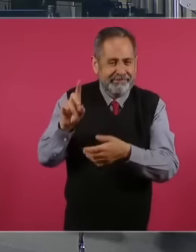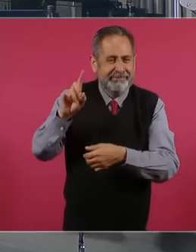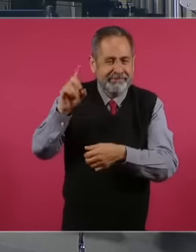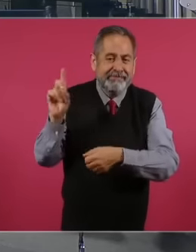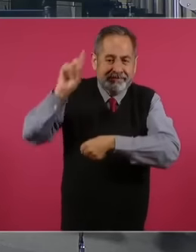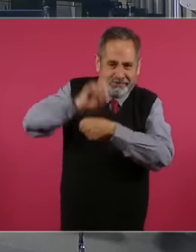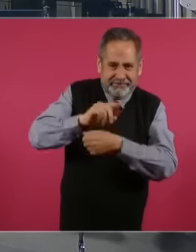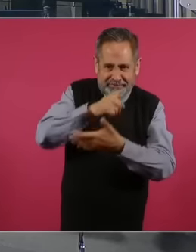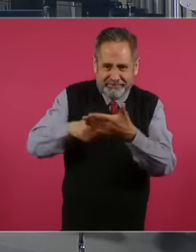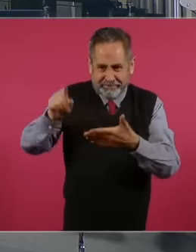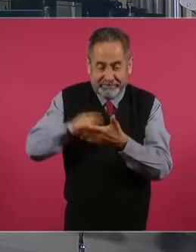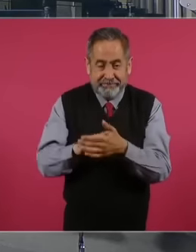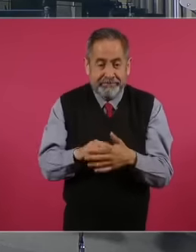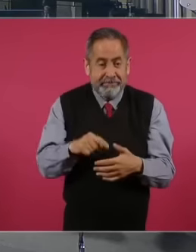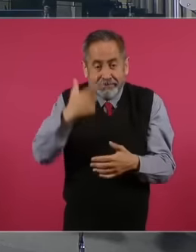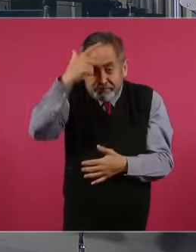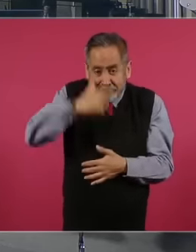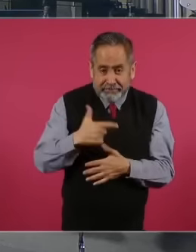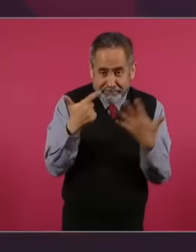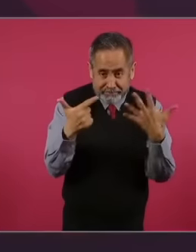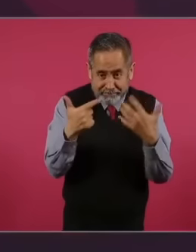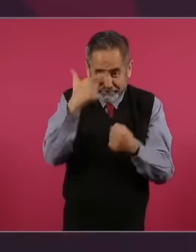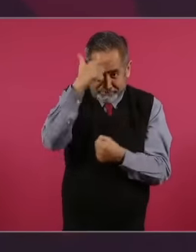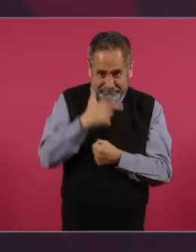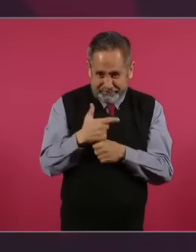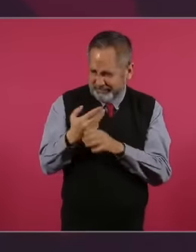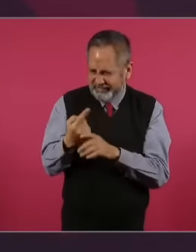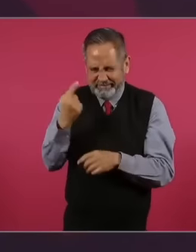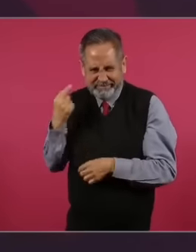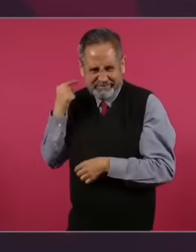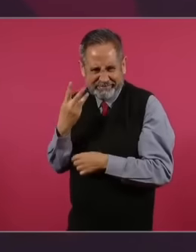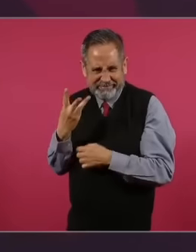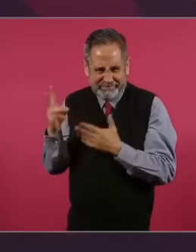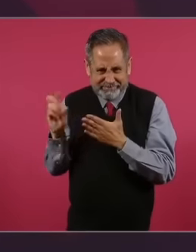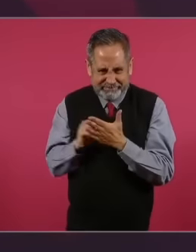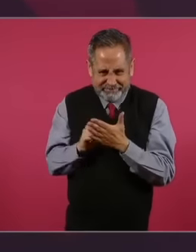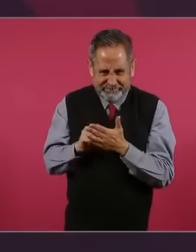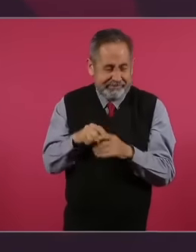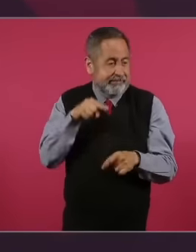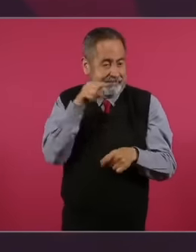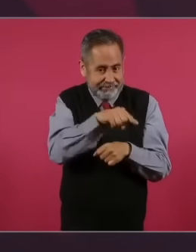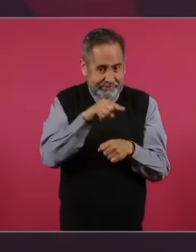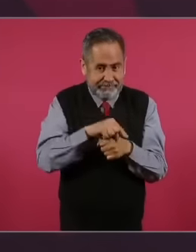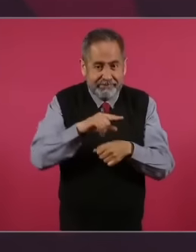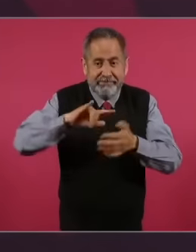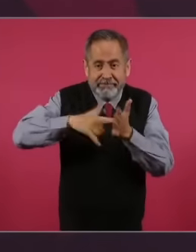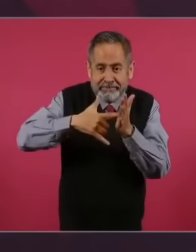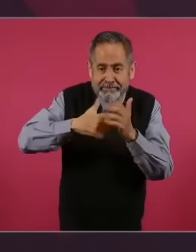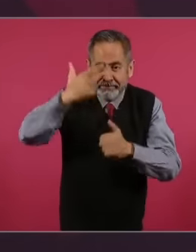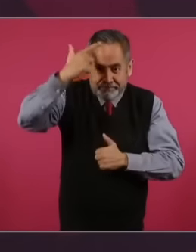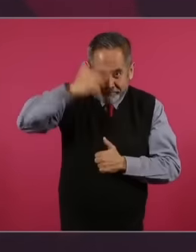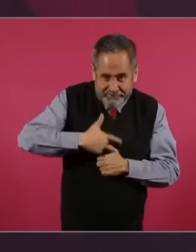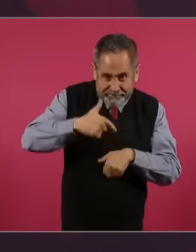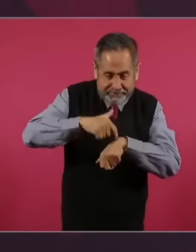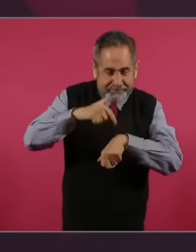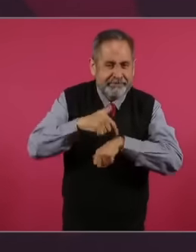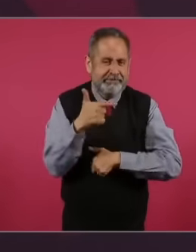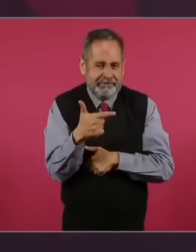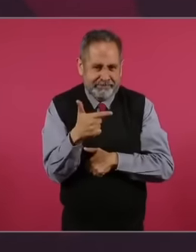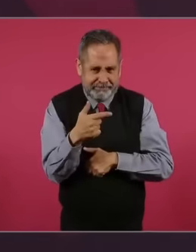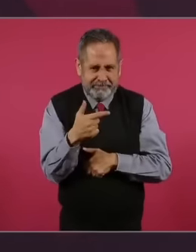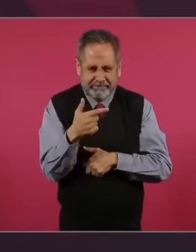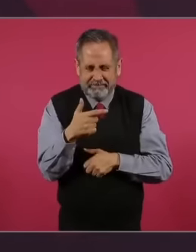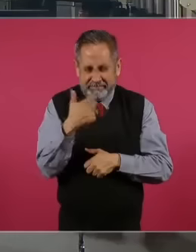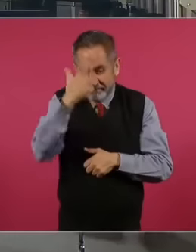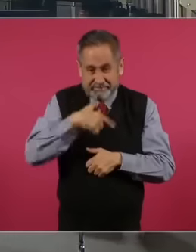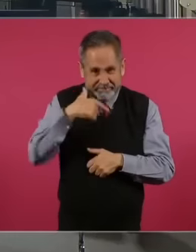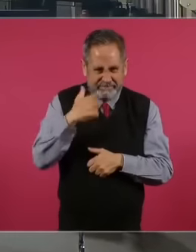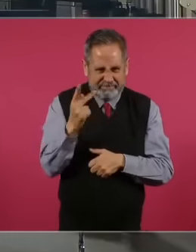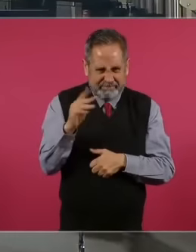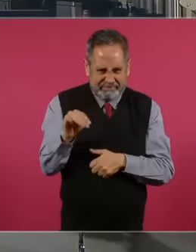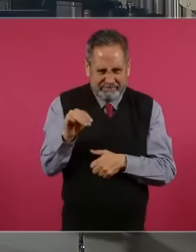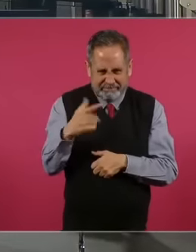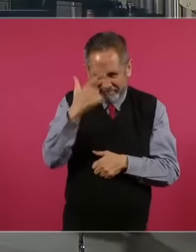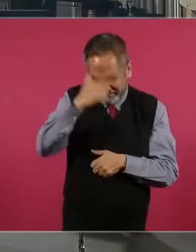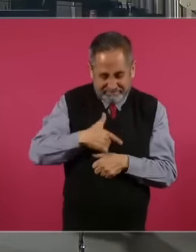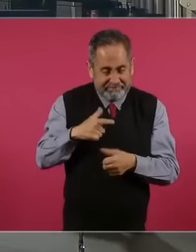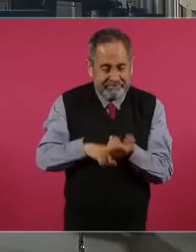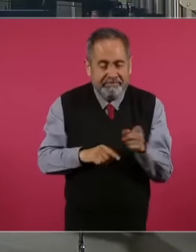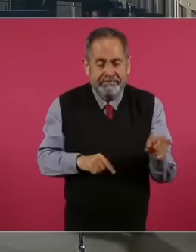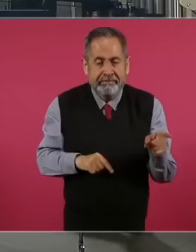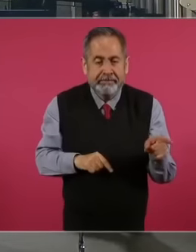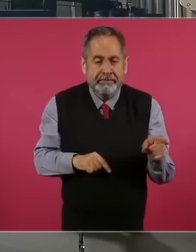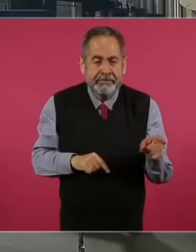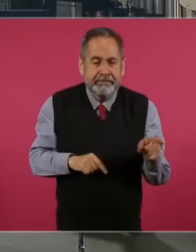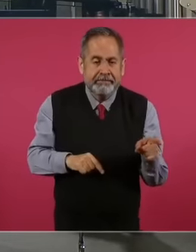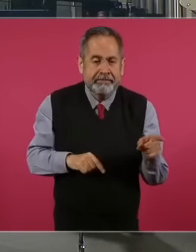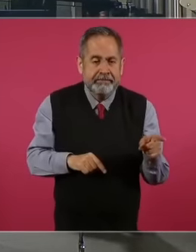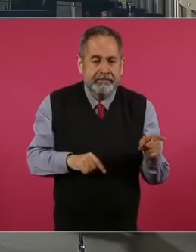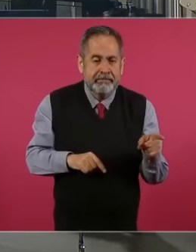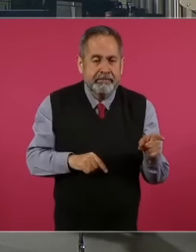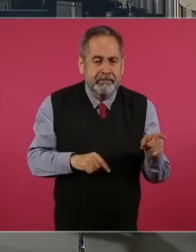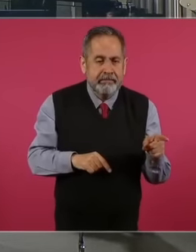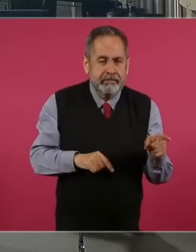last election 3 months ago Because these analyzes or these reflections are not made in the